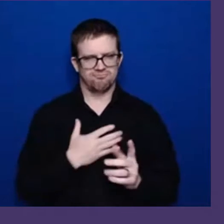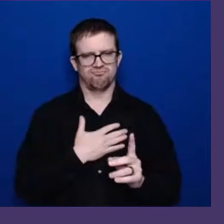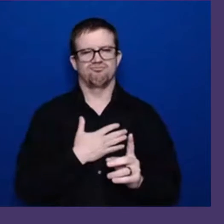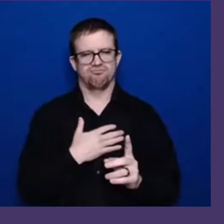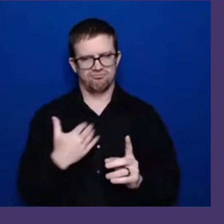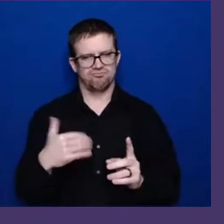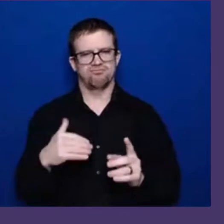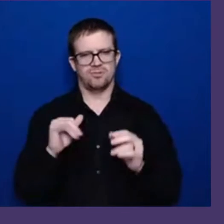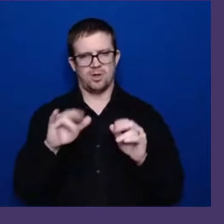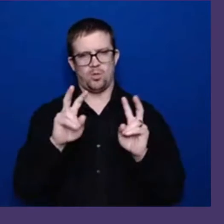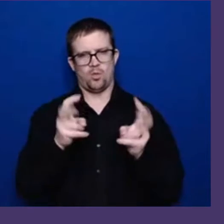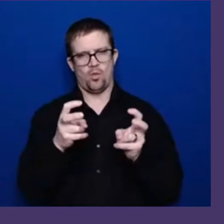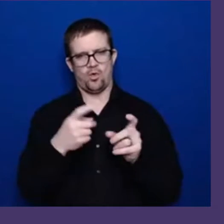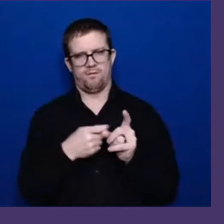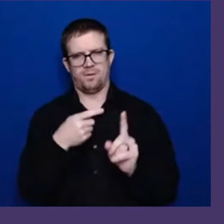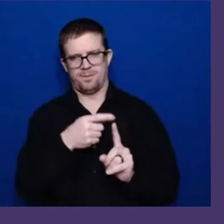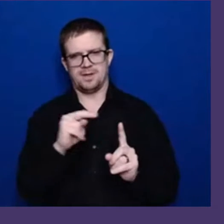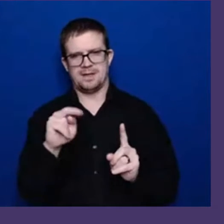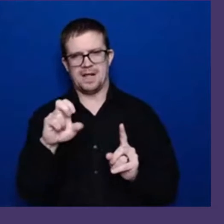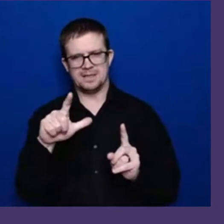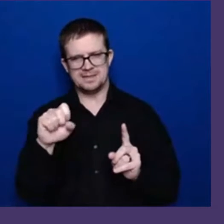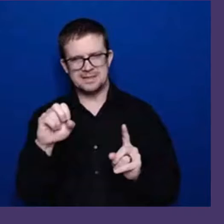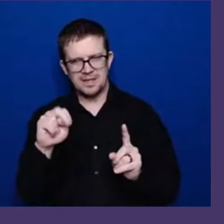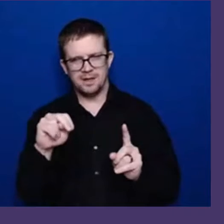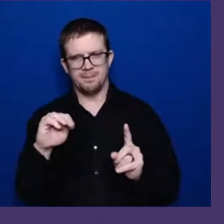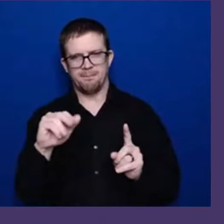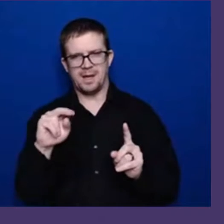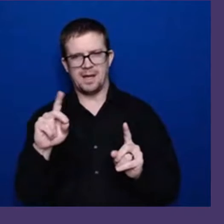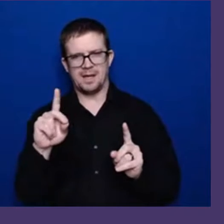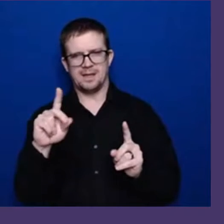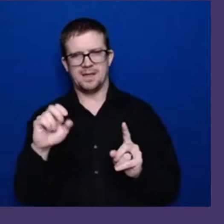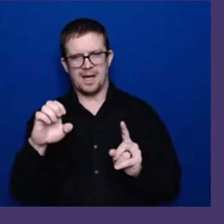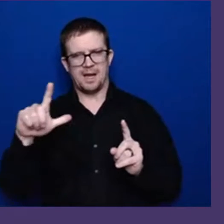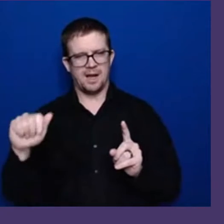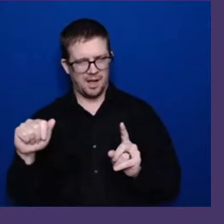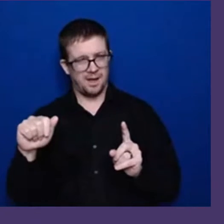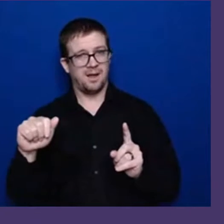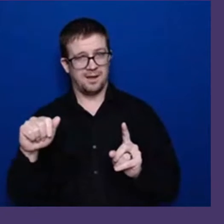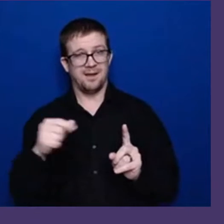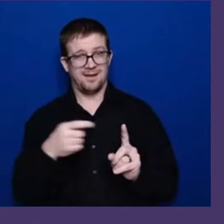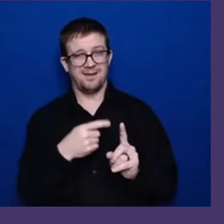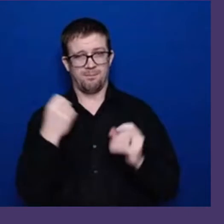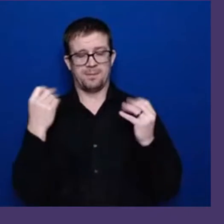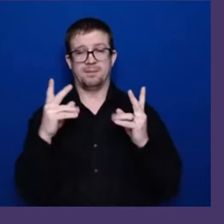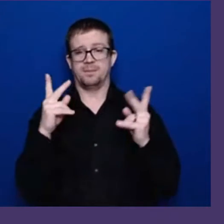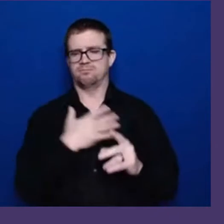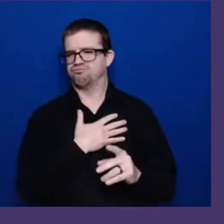to is definitely resonating with people. It's such a brilliant quote. Jessica Rafuse: Absolutely. Keep them coming.